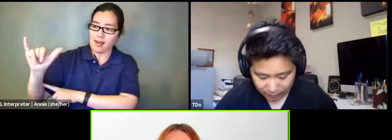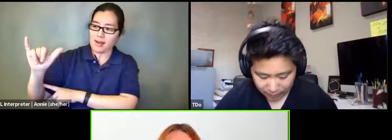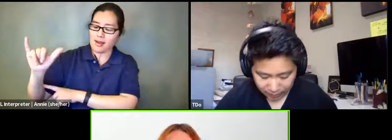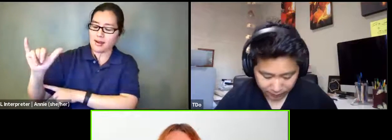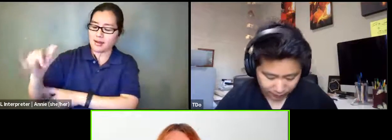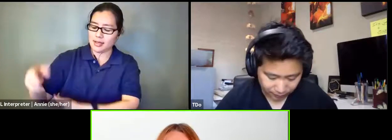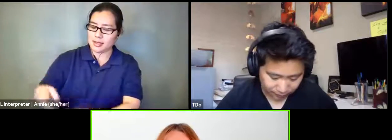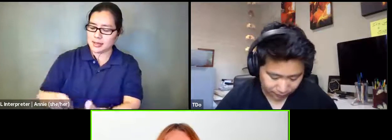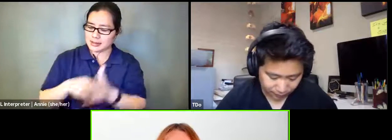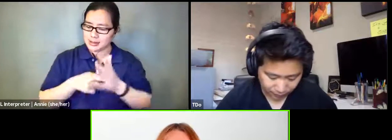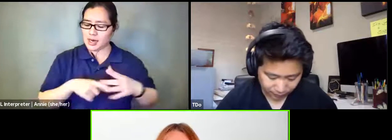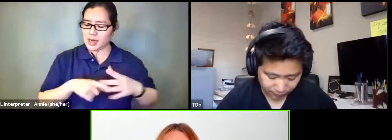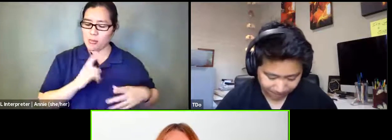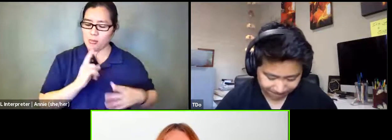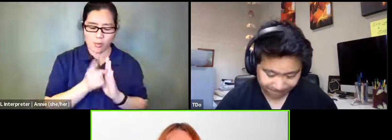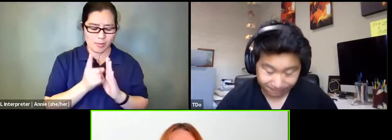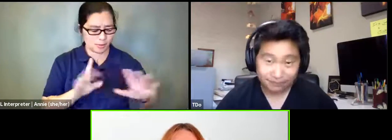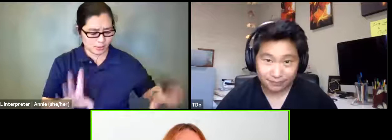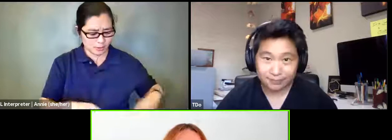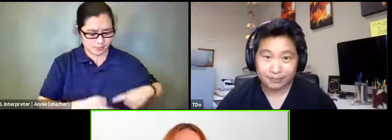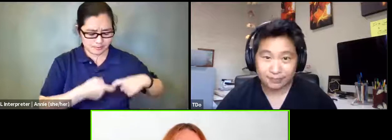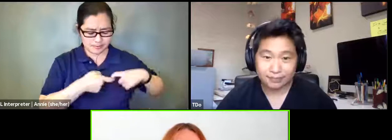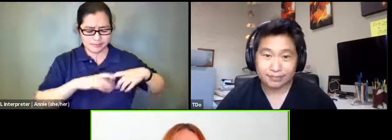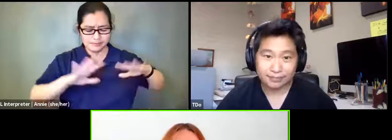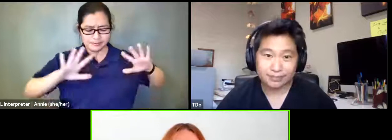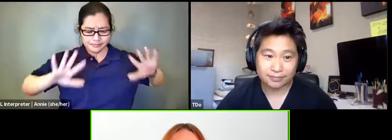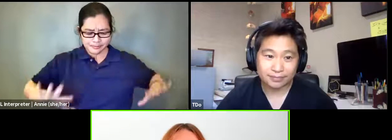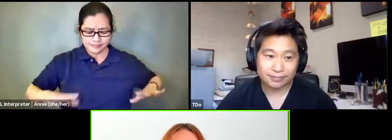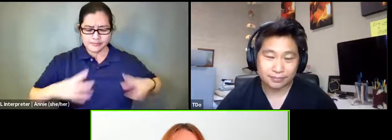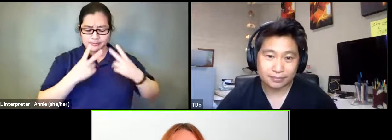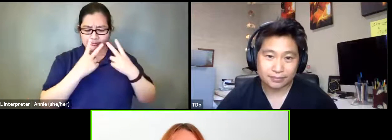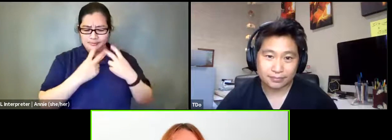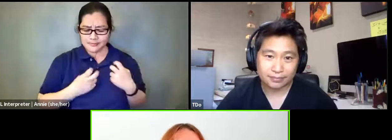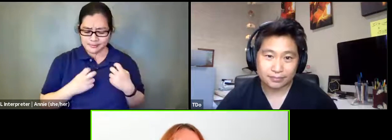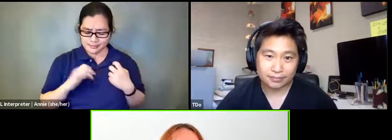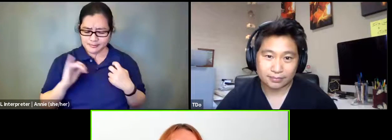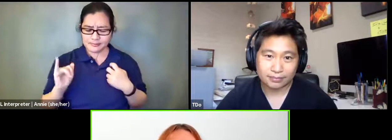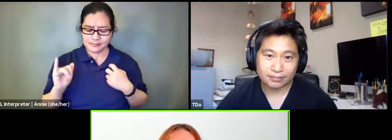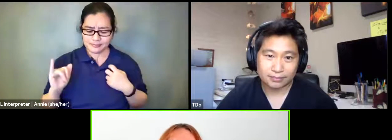what's happening? How will you share that you are what TDo said, outcry,